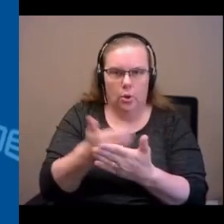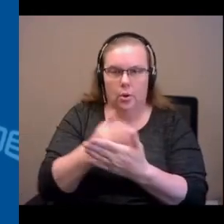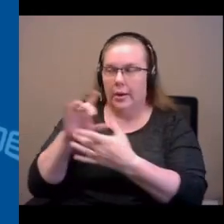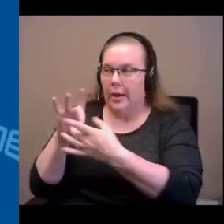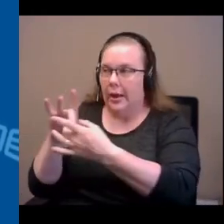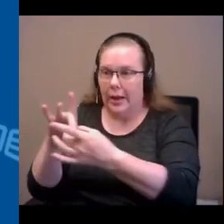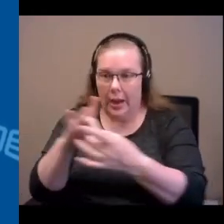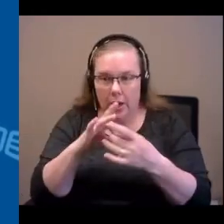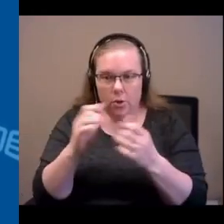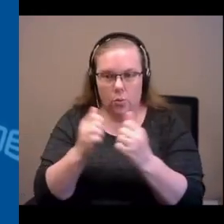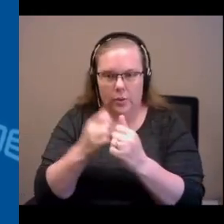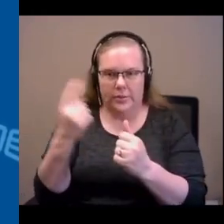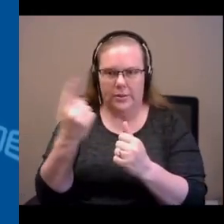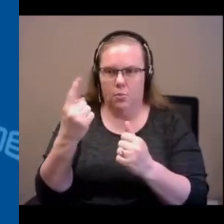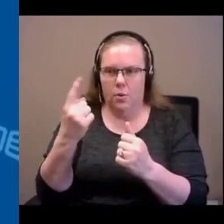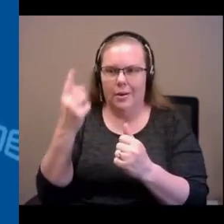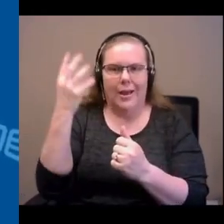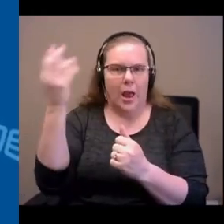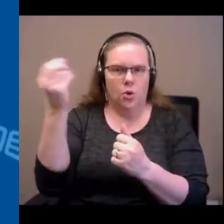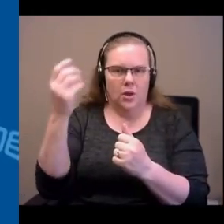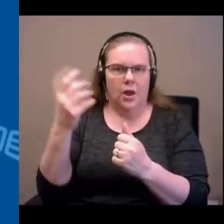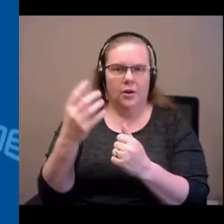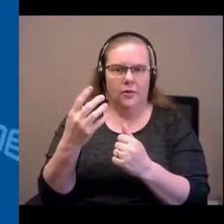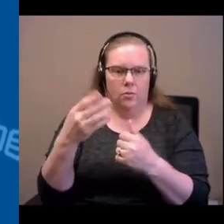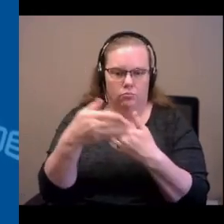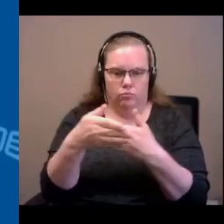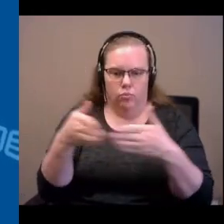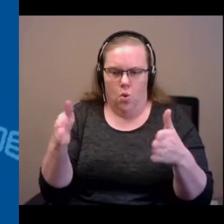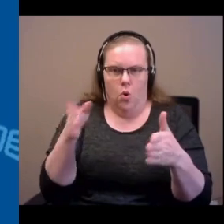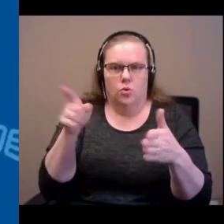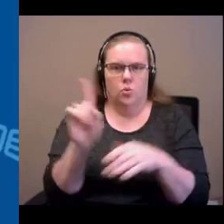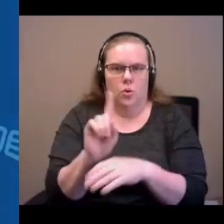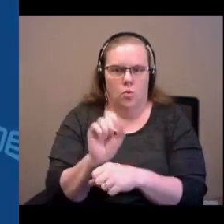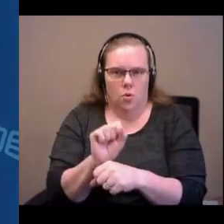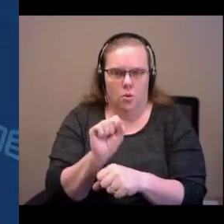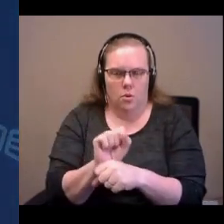work. And I’m telling you, it’s on offer, but I am not going to be walking around in time,